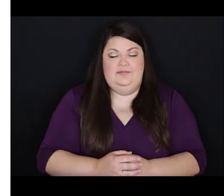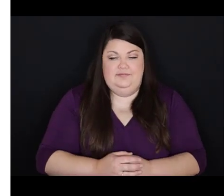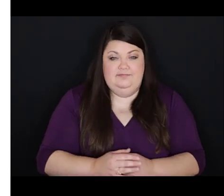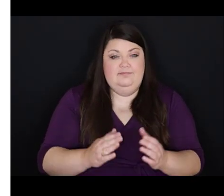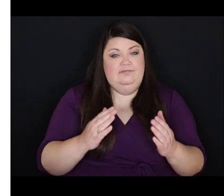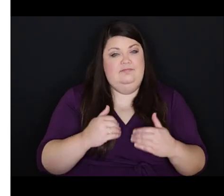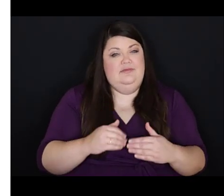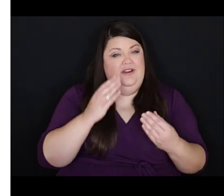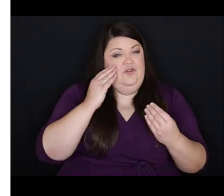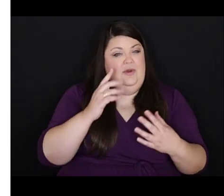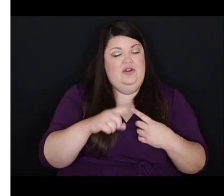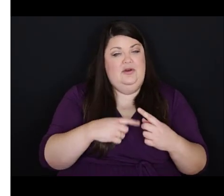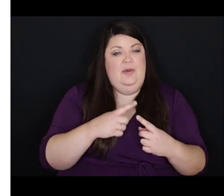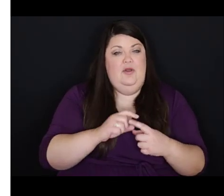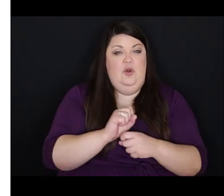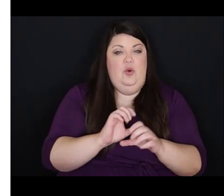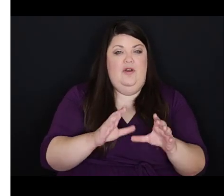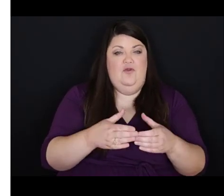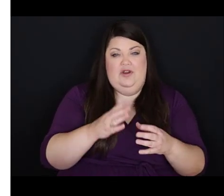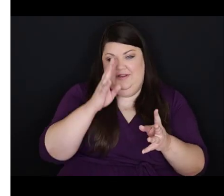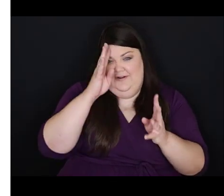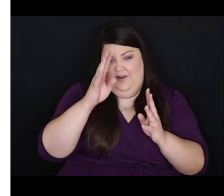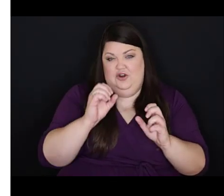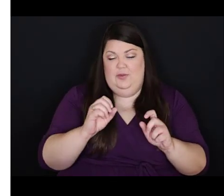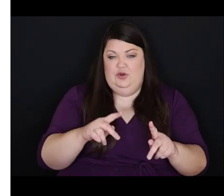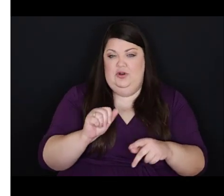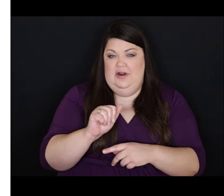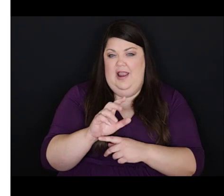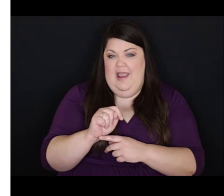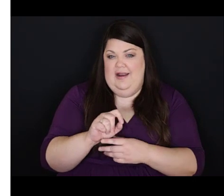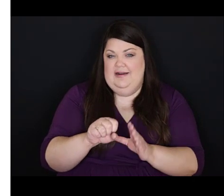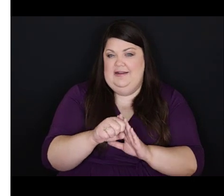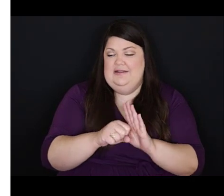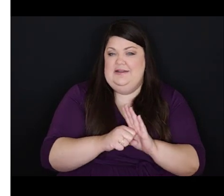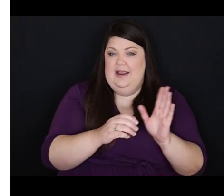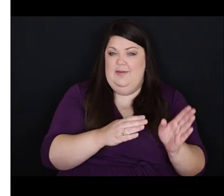information on the Workforce Innovation and Opportunity Act State Plan requirements;